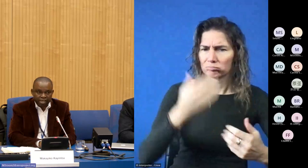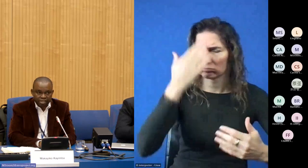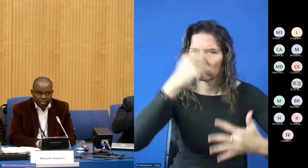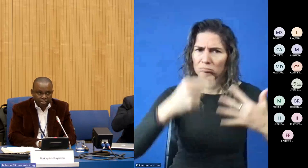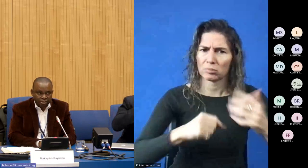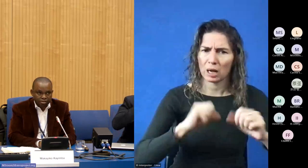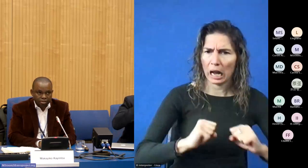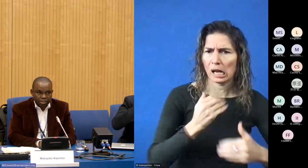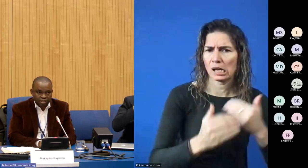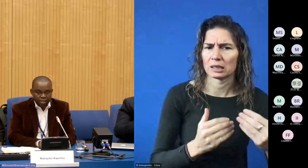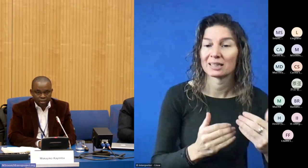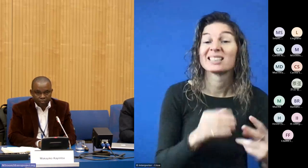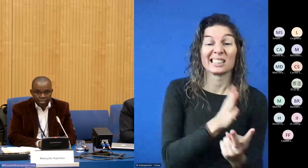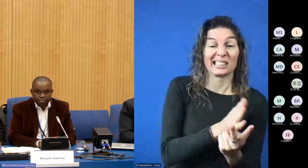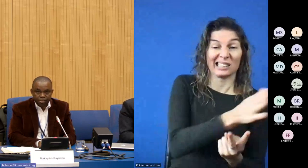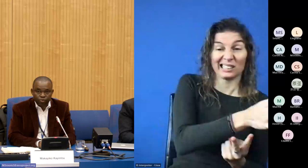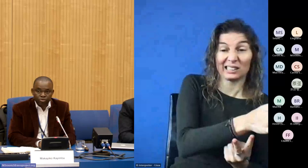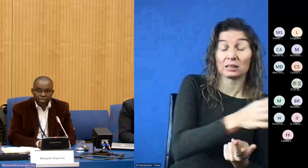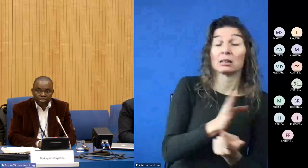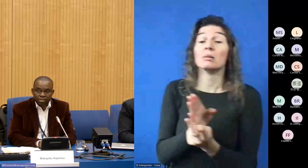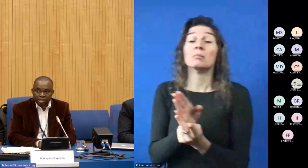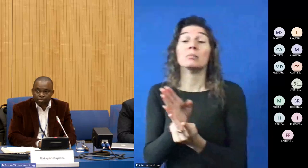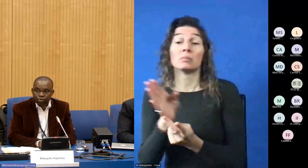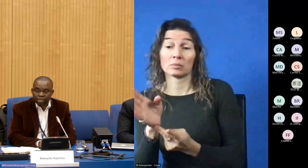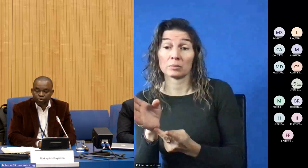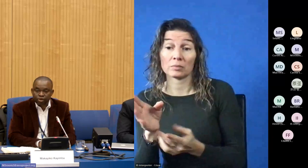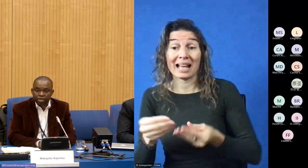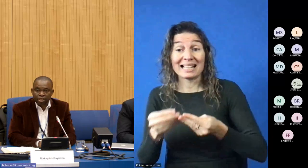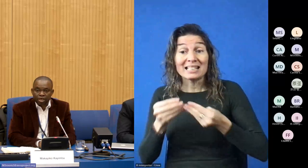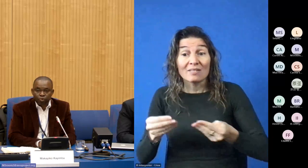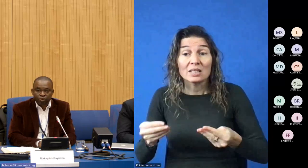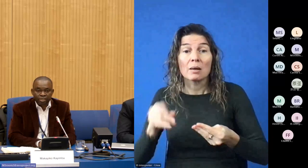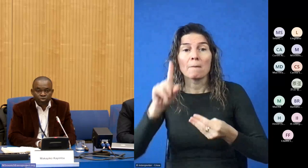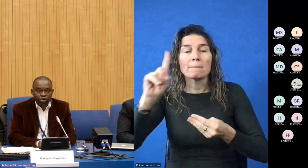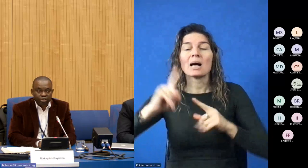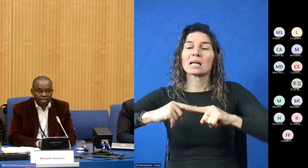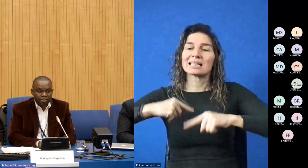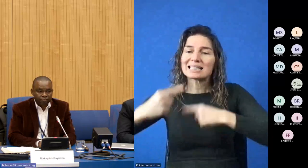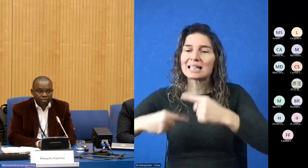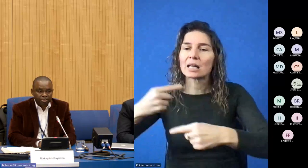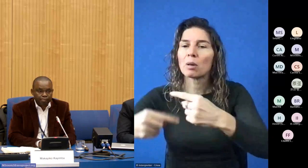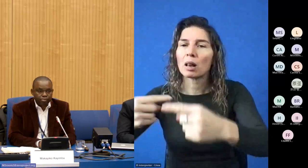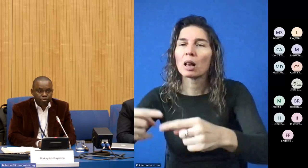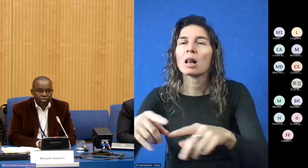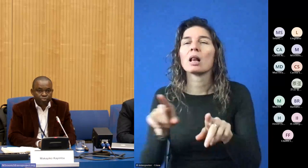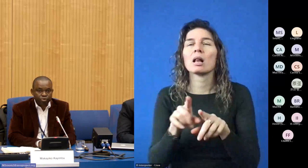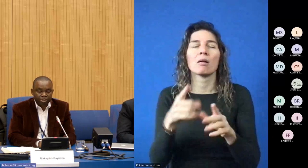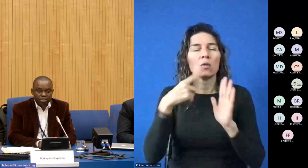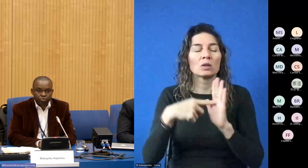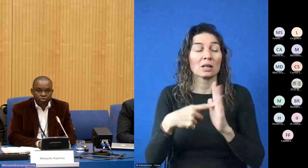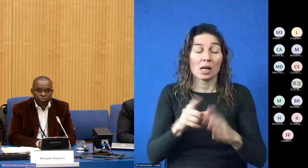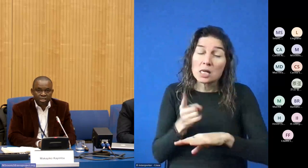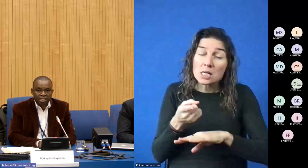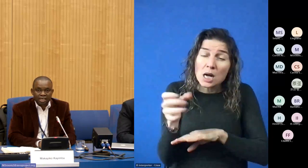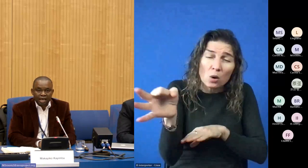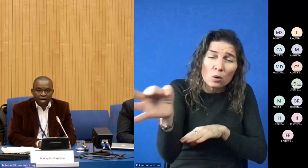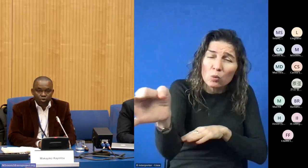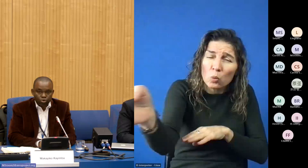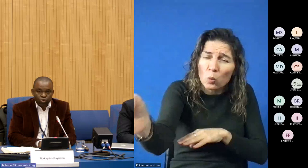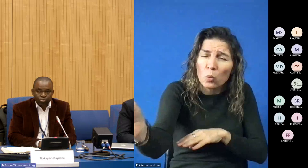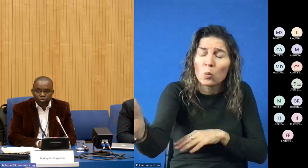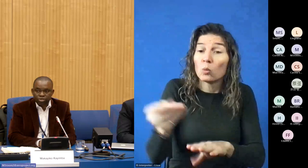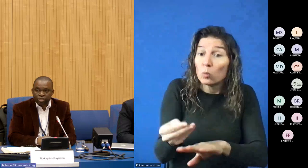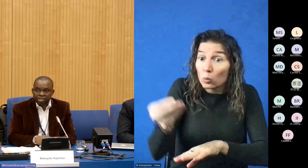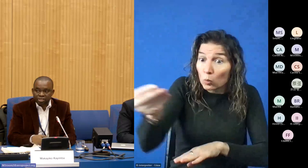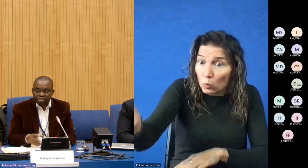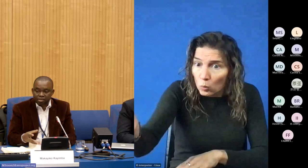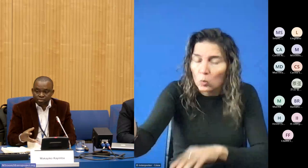devices. These can work well in other areas. For example, the projectors we use can be charged